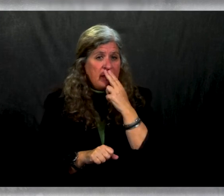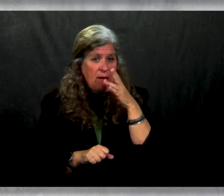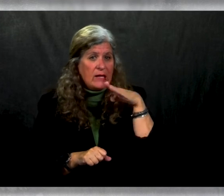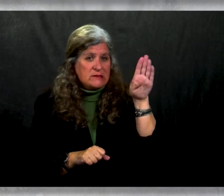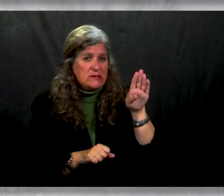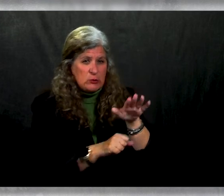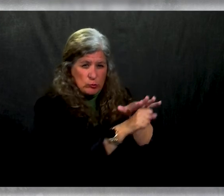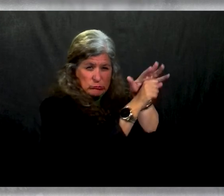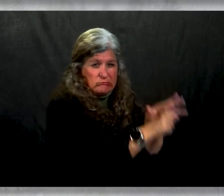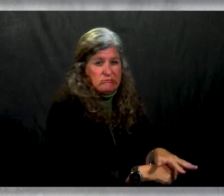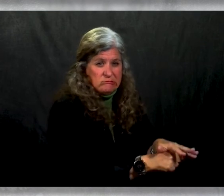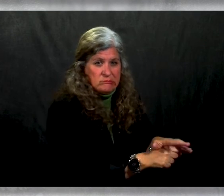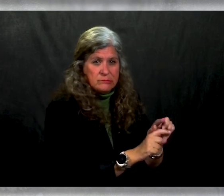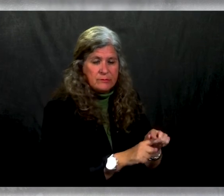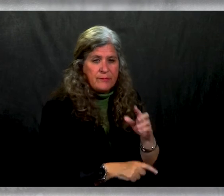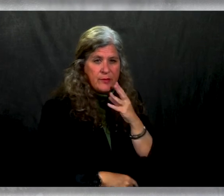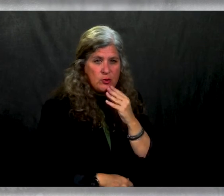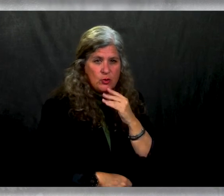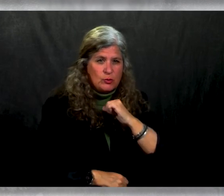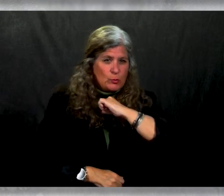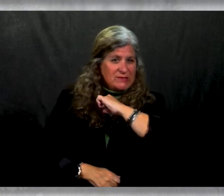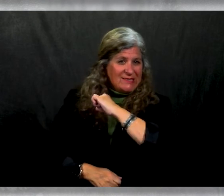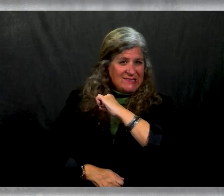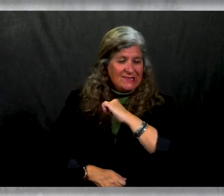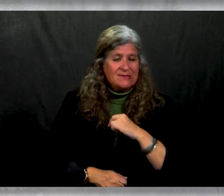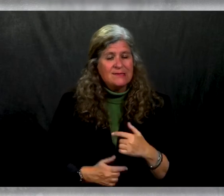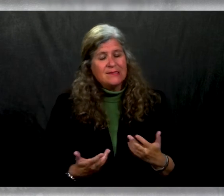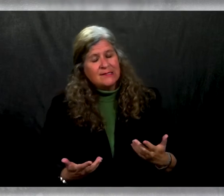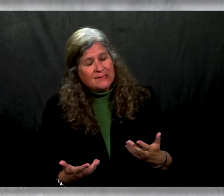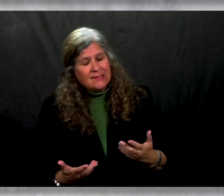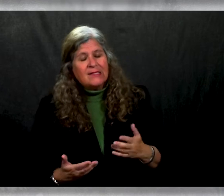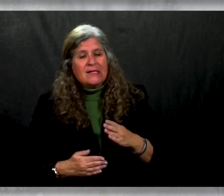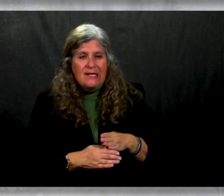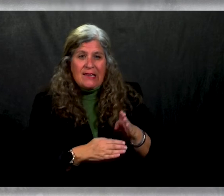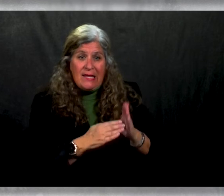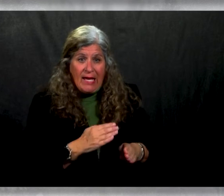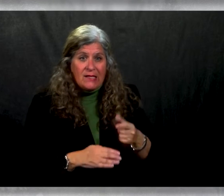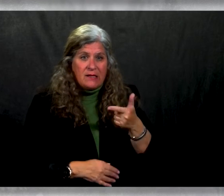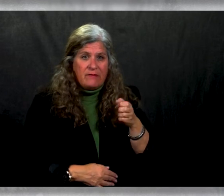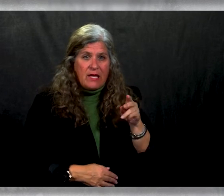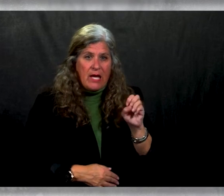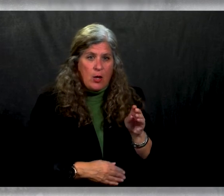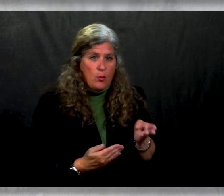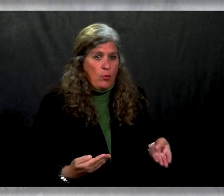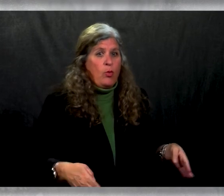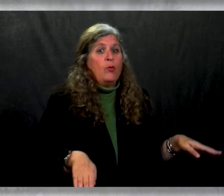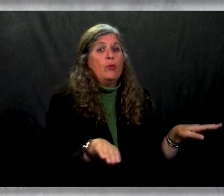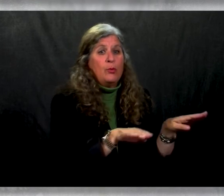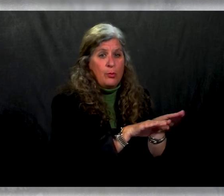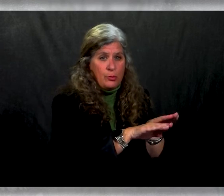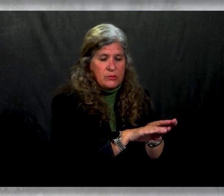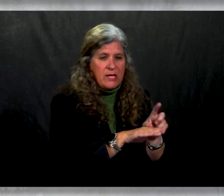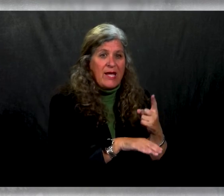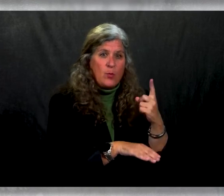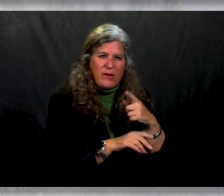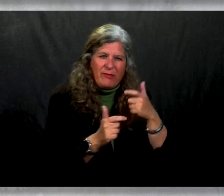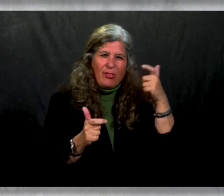and result in both the end of the ghetto entirely and one of the largest uprisings